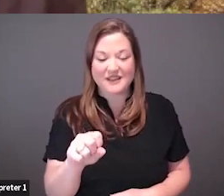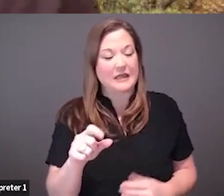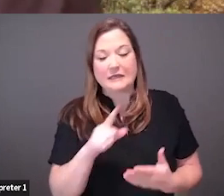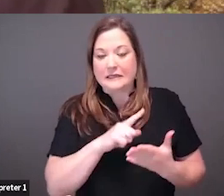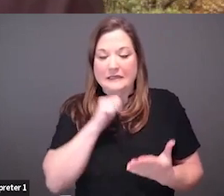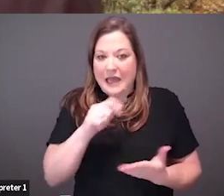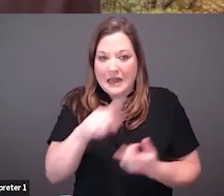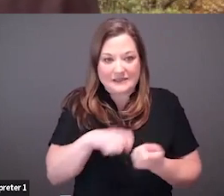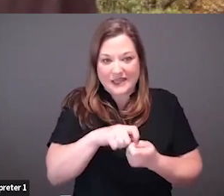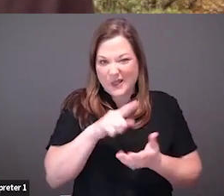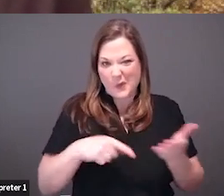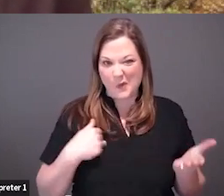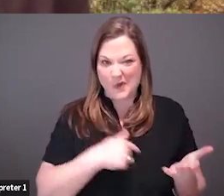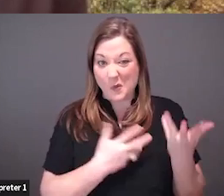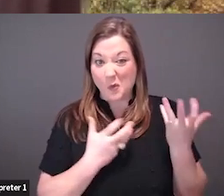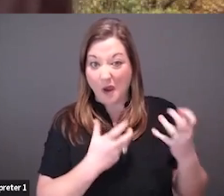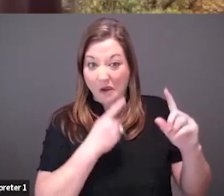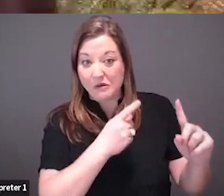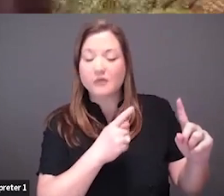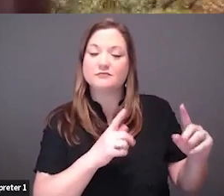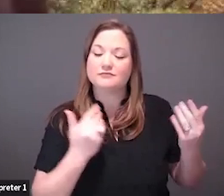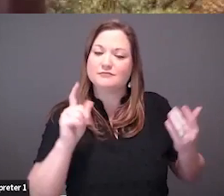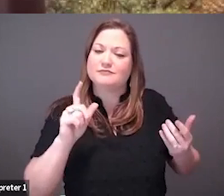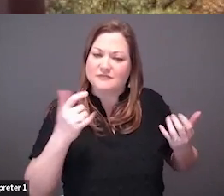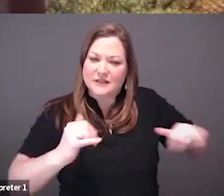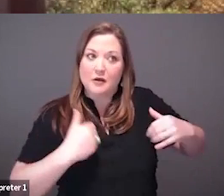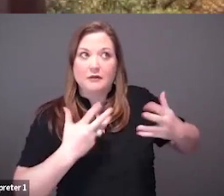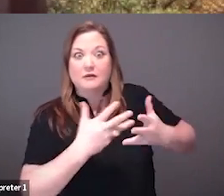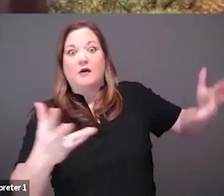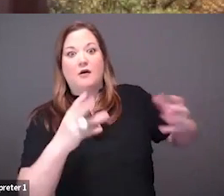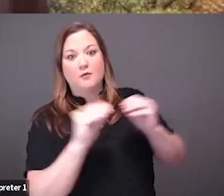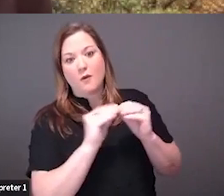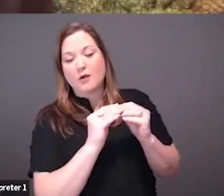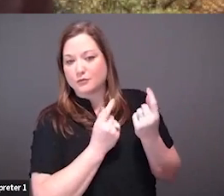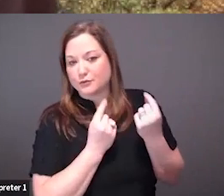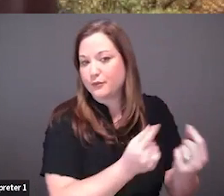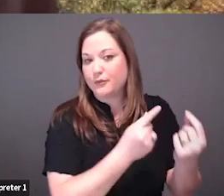Front-end form display is just one aspect of it.